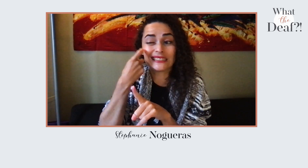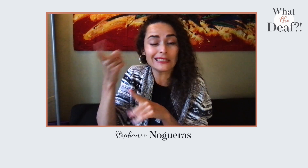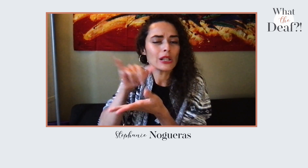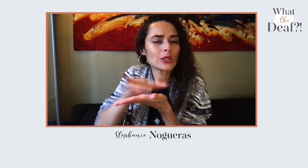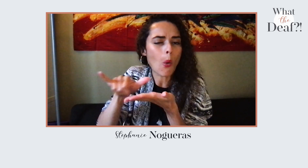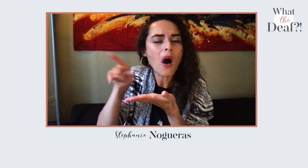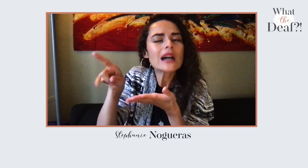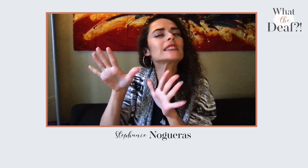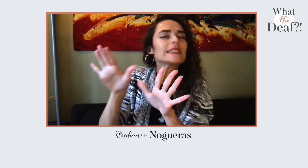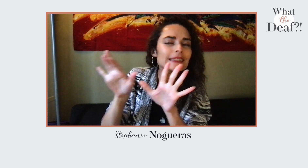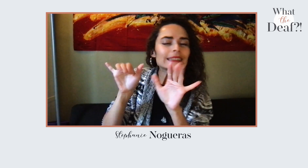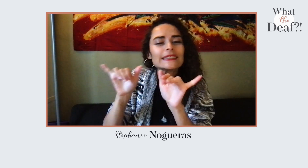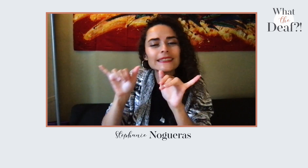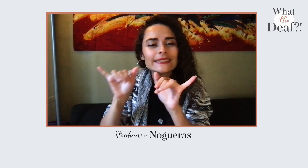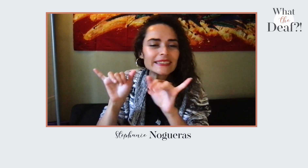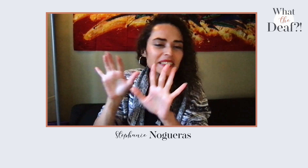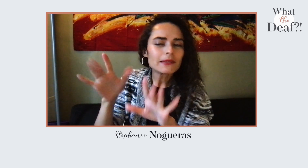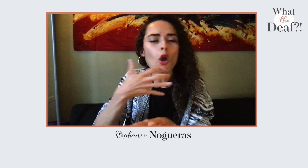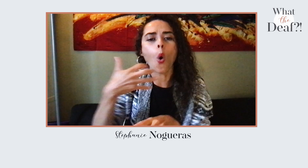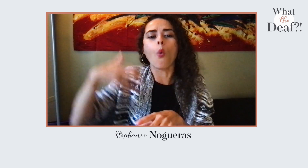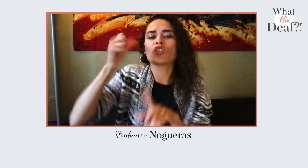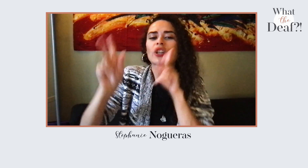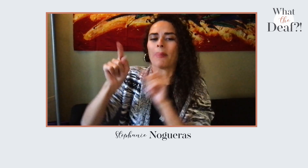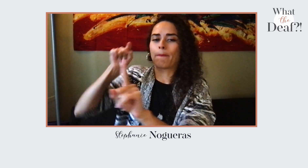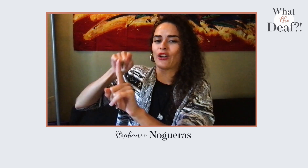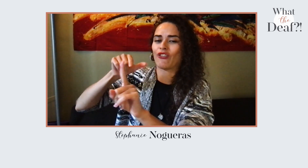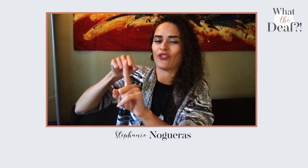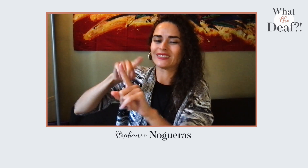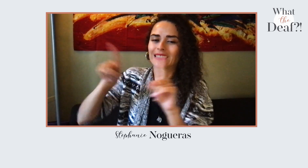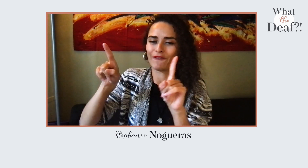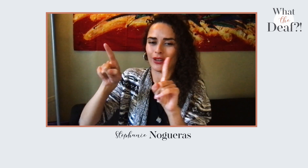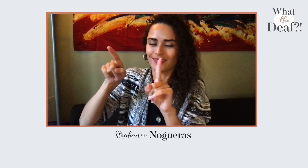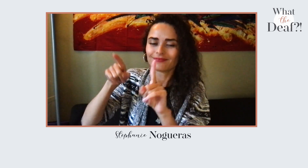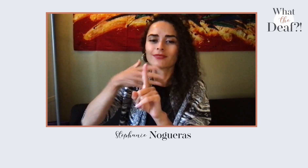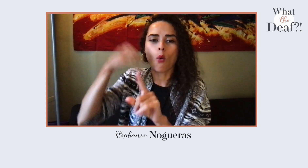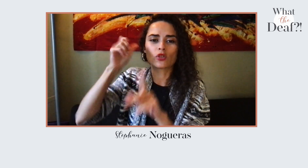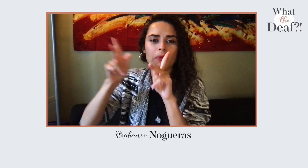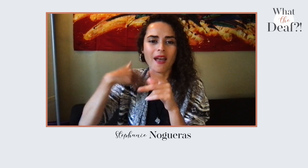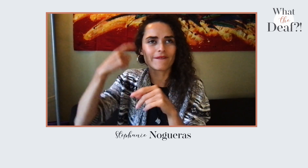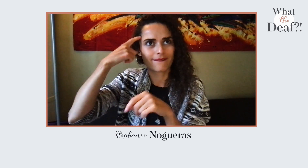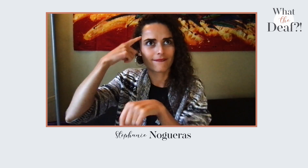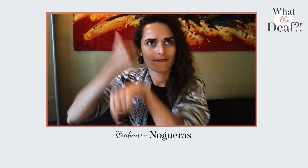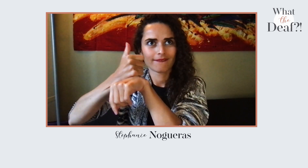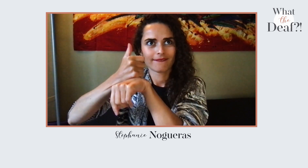Like, just recently while I was in New York, I had an older gentleman that got very stuck in his ways.